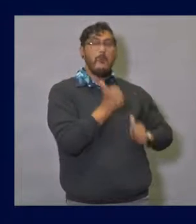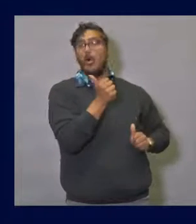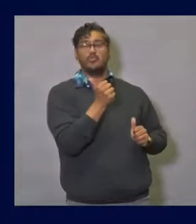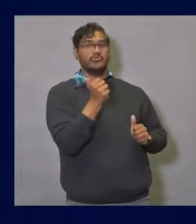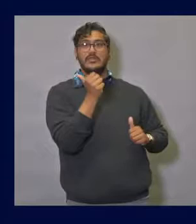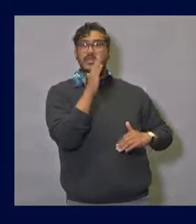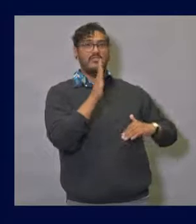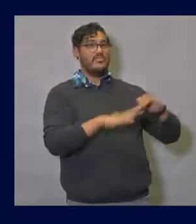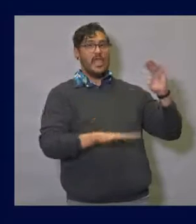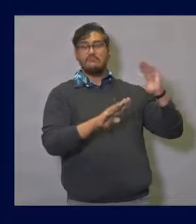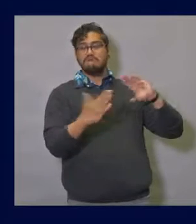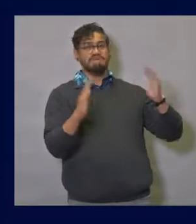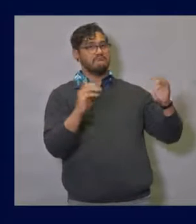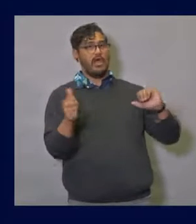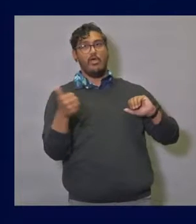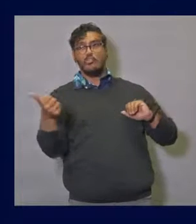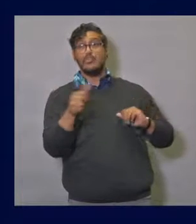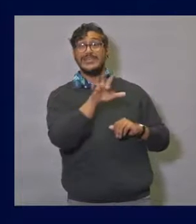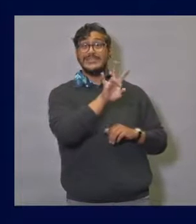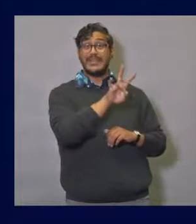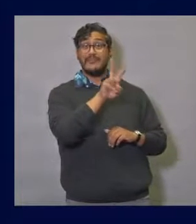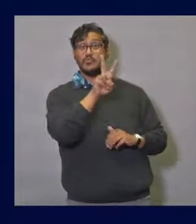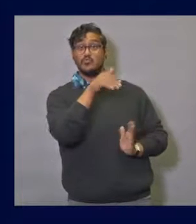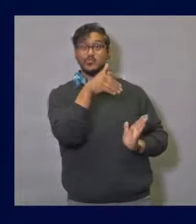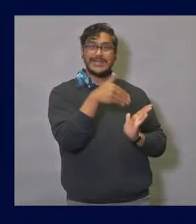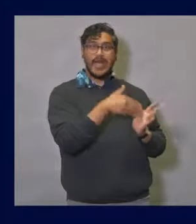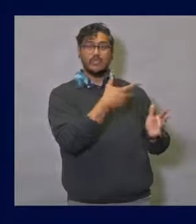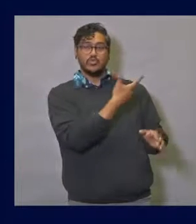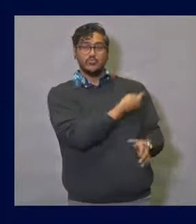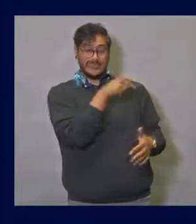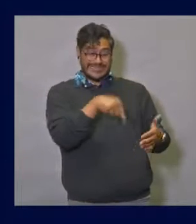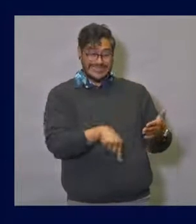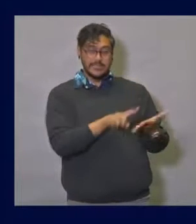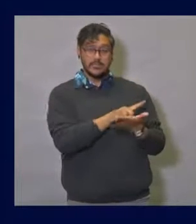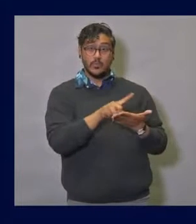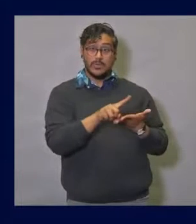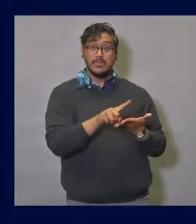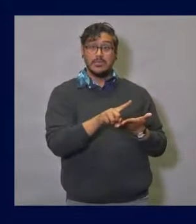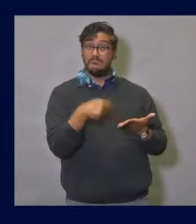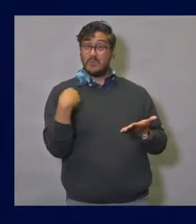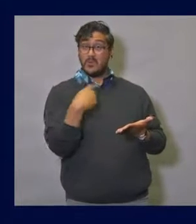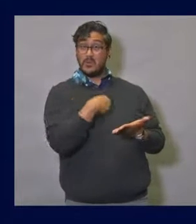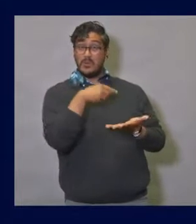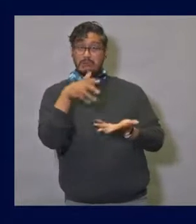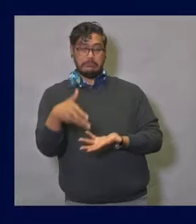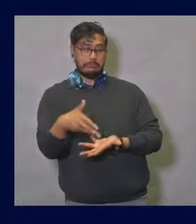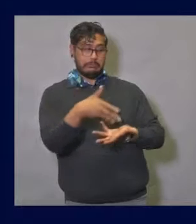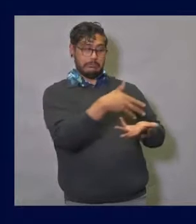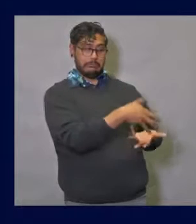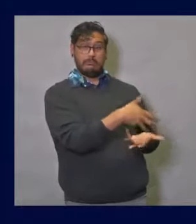FEDERALLY QUALIFIED HEALTH CENTERS AND CLINICS ARE ADMINISTERING THE MOST DOSES,